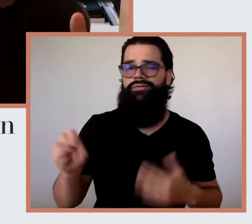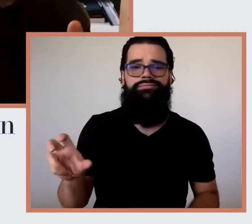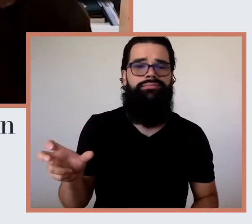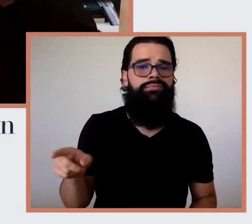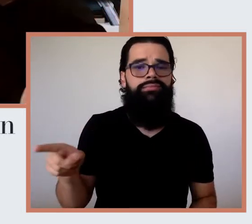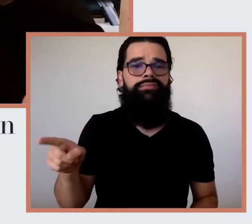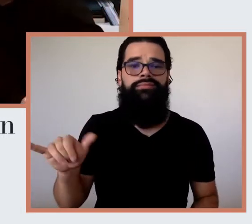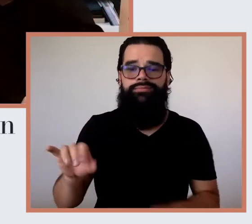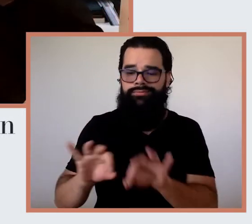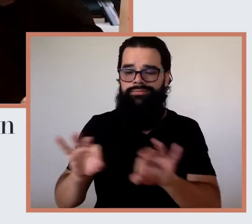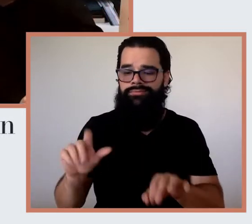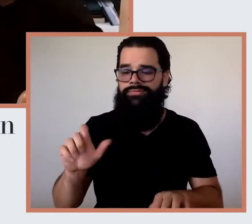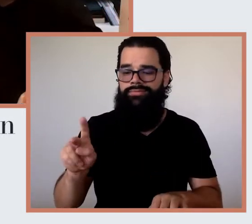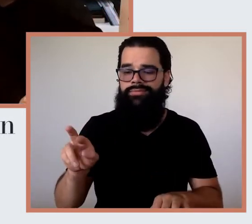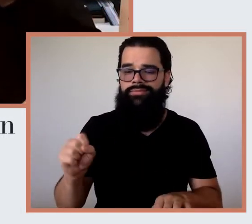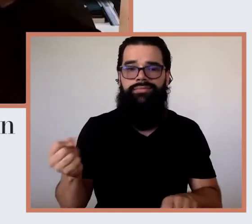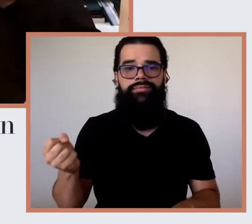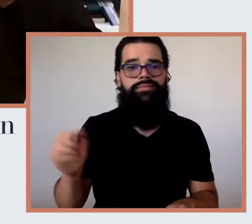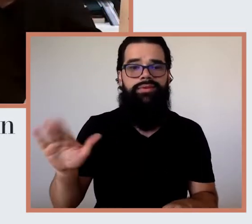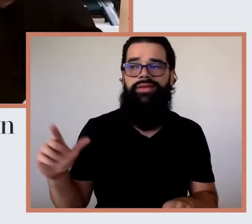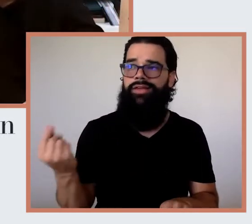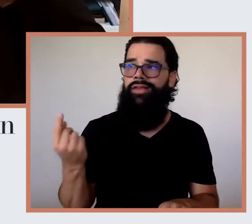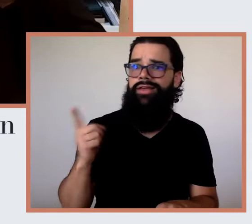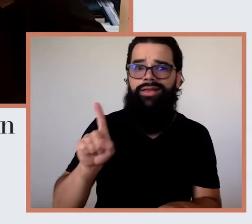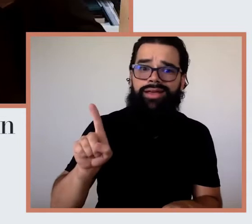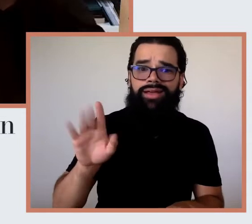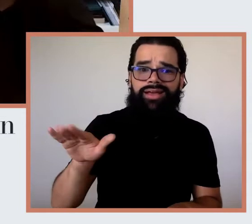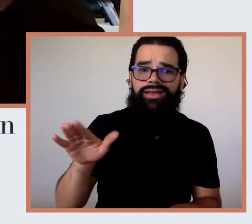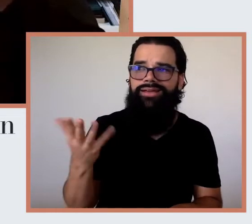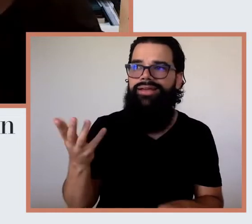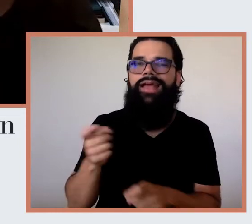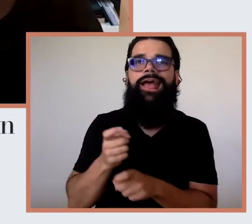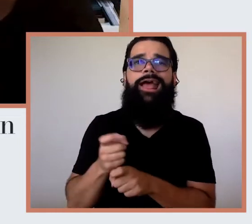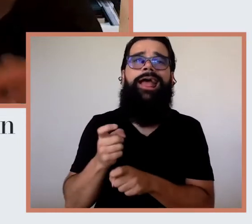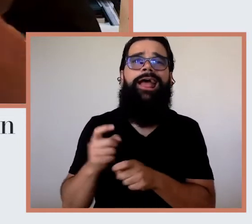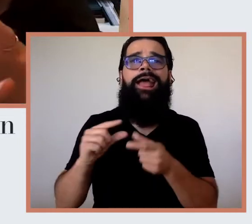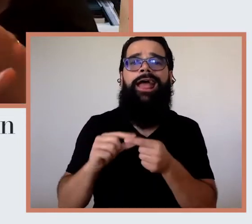in front of with knobs and levers, and he goes, okay, oh, I'm going to, what they do is